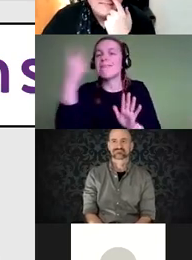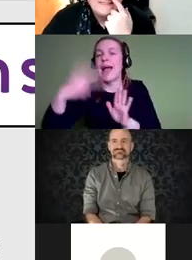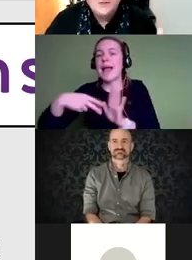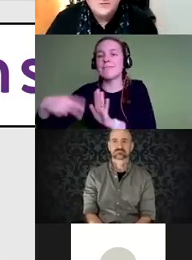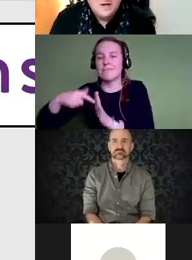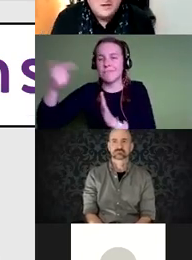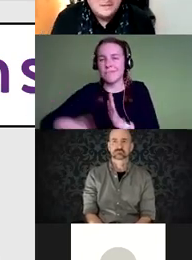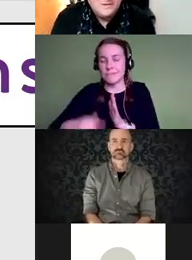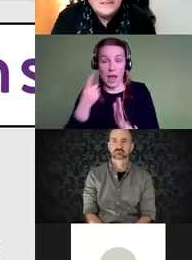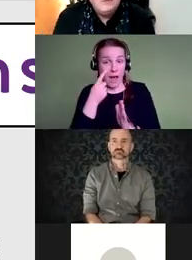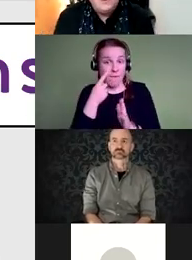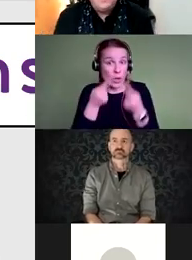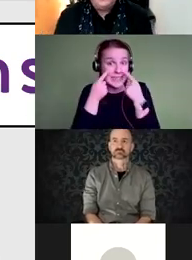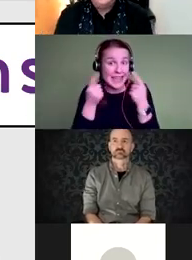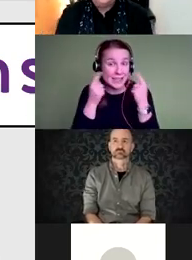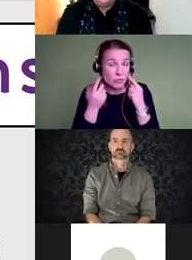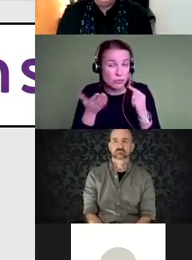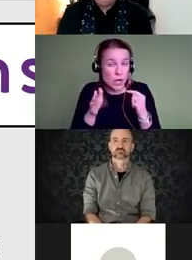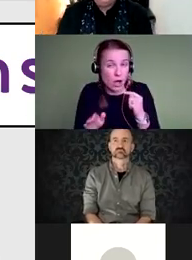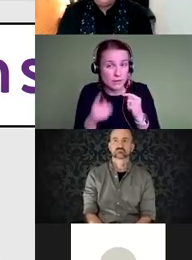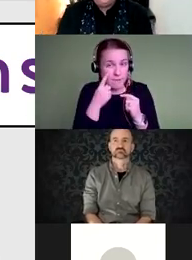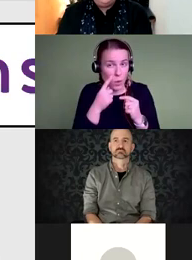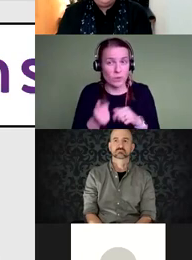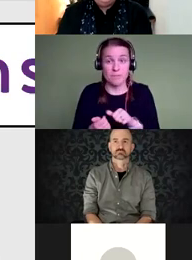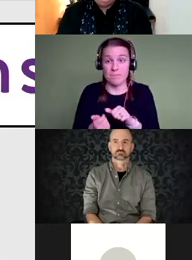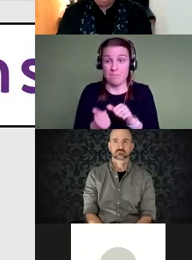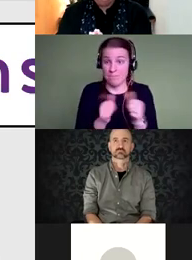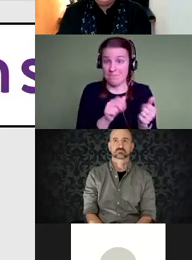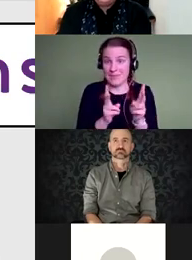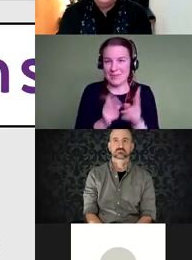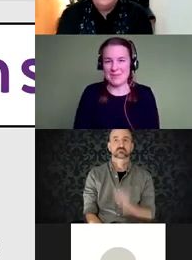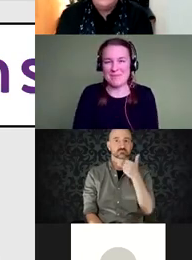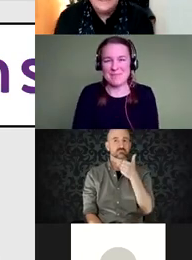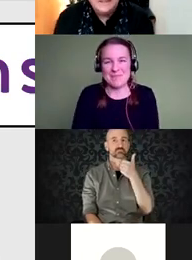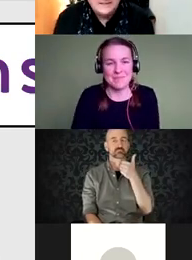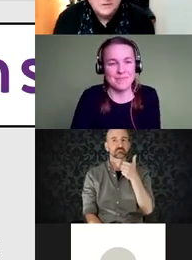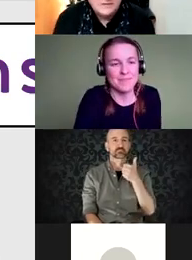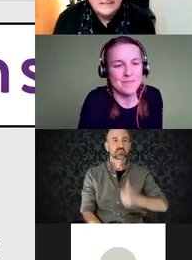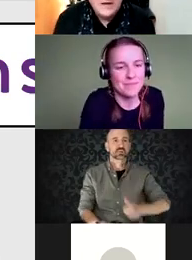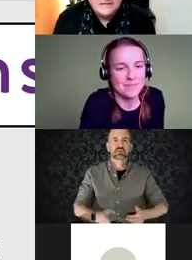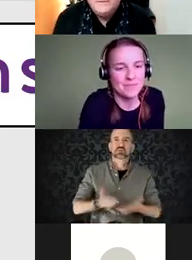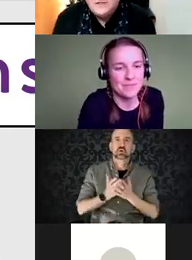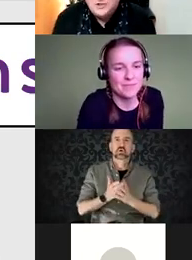28 flat landings and provided for every 750 mm of every vertical climb. I can talk about steps and